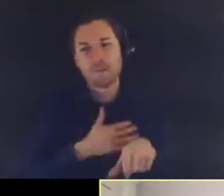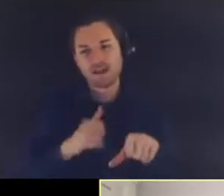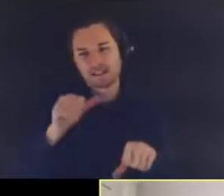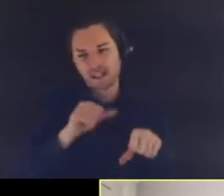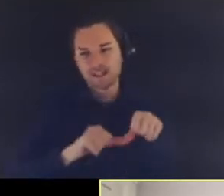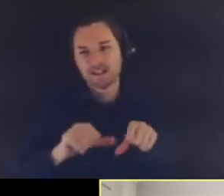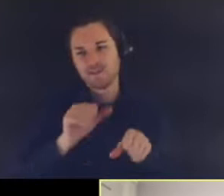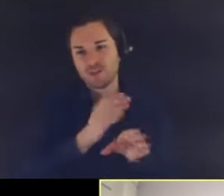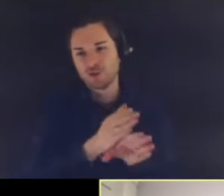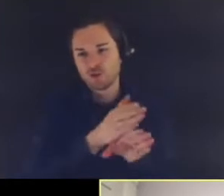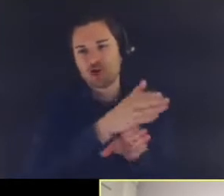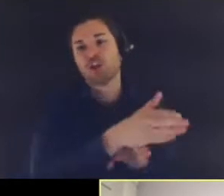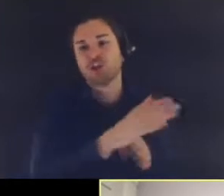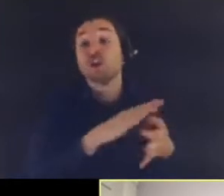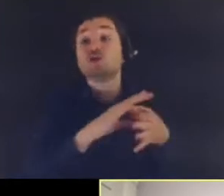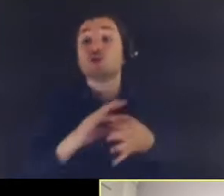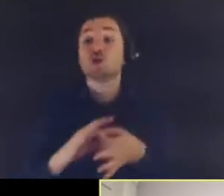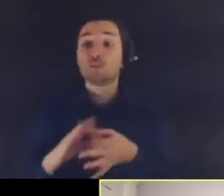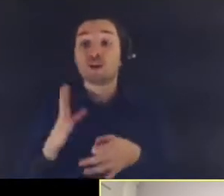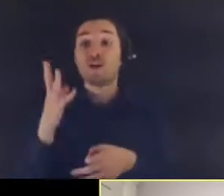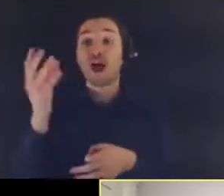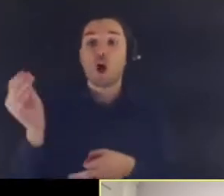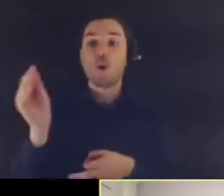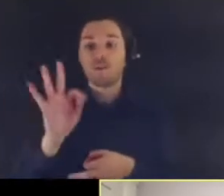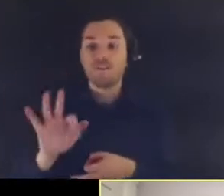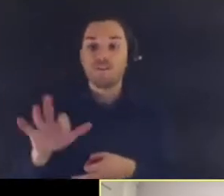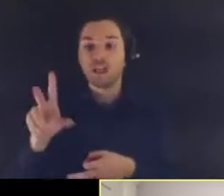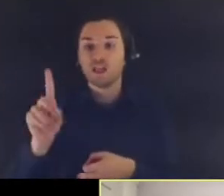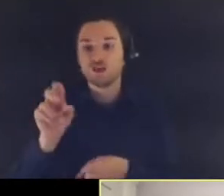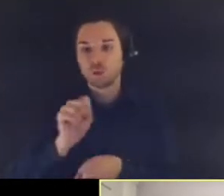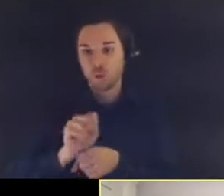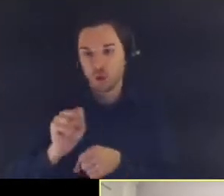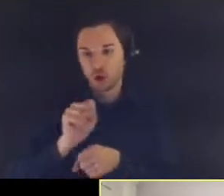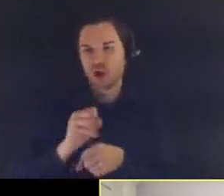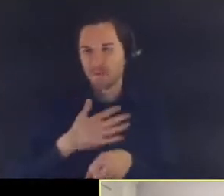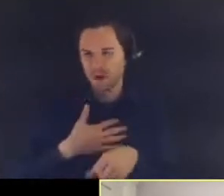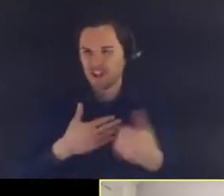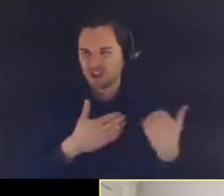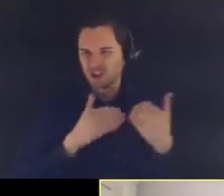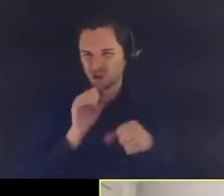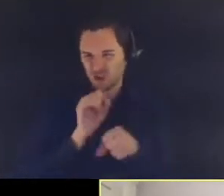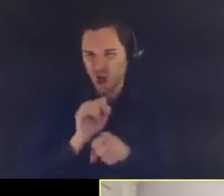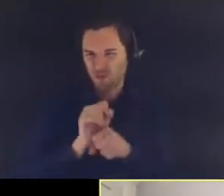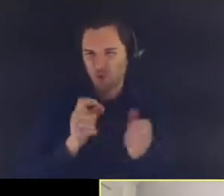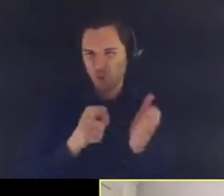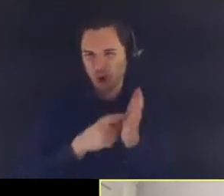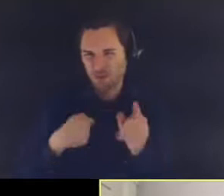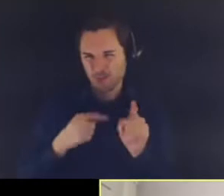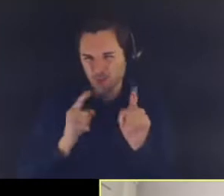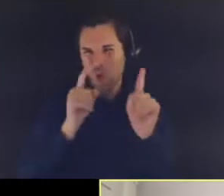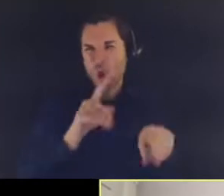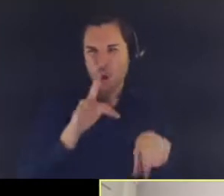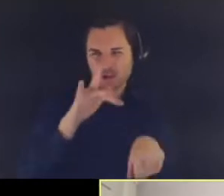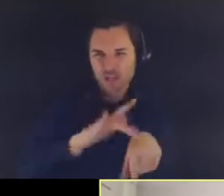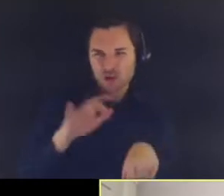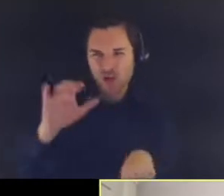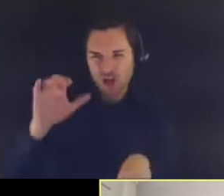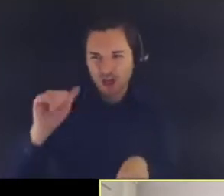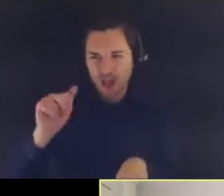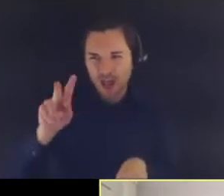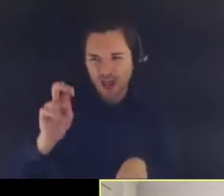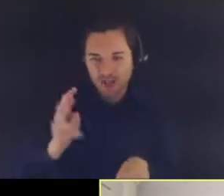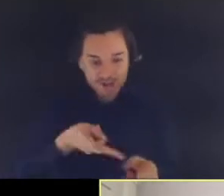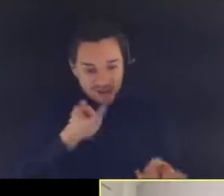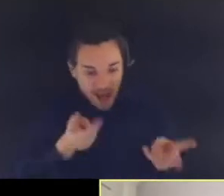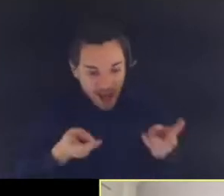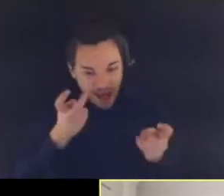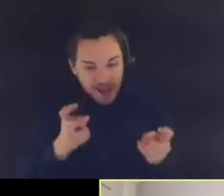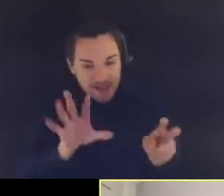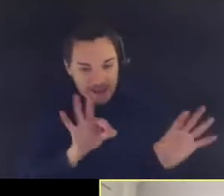fieldwork because my job requires me to go into caves, take samples and look at different